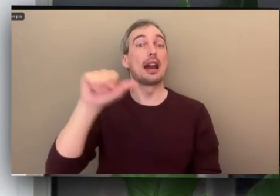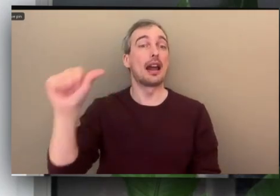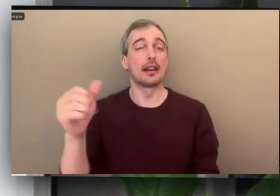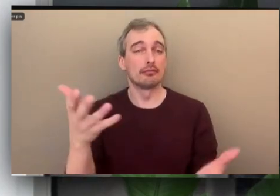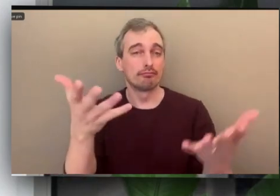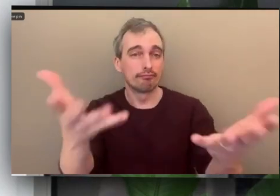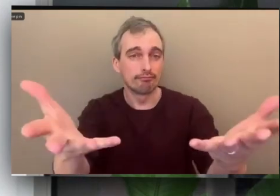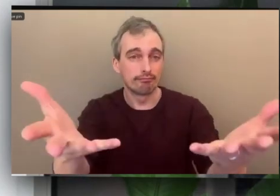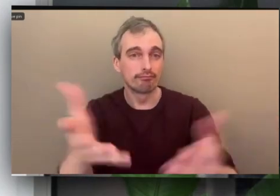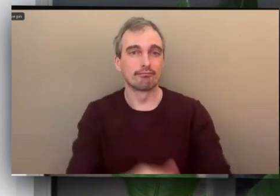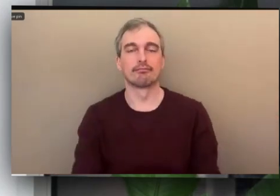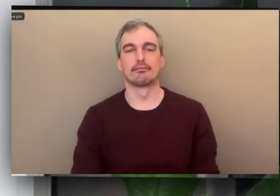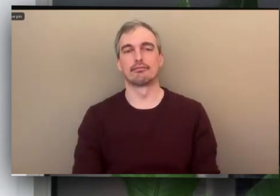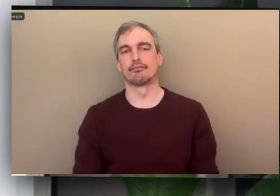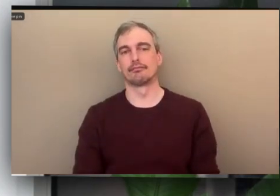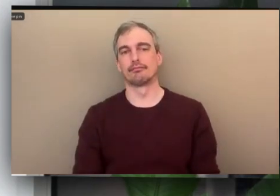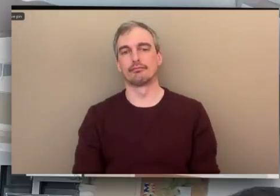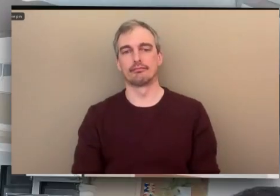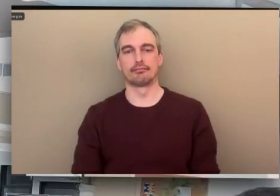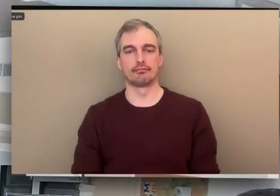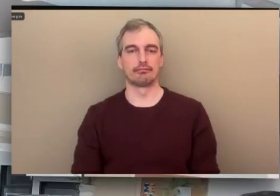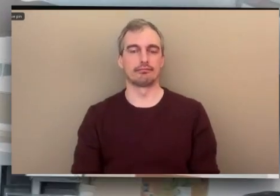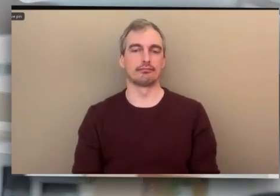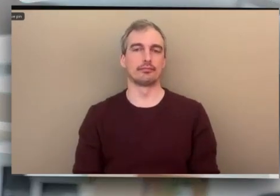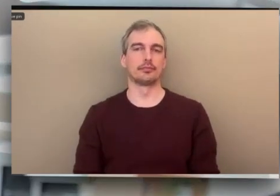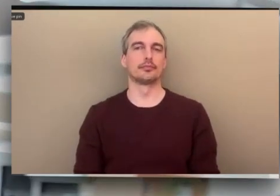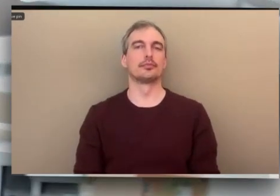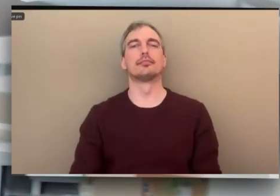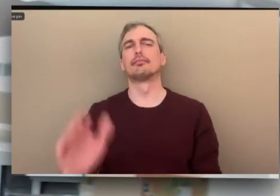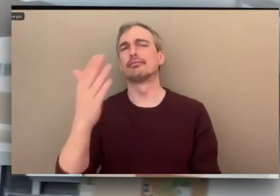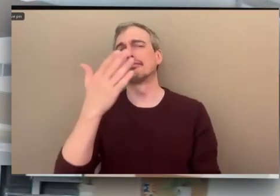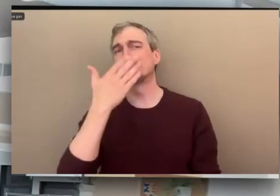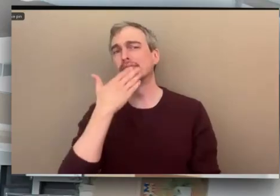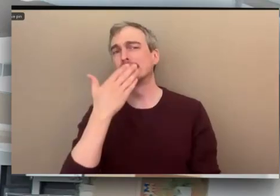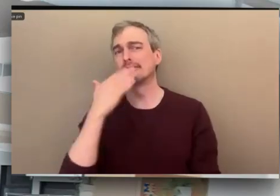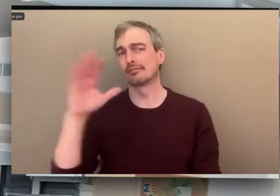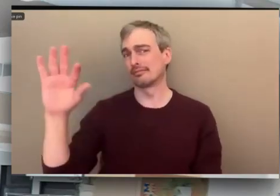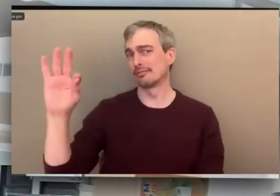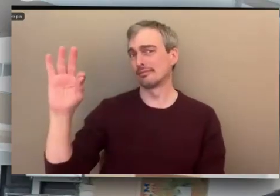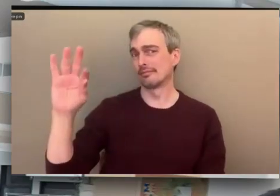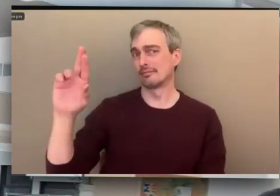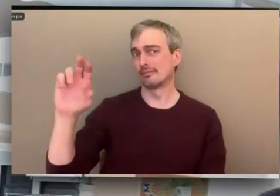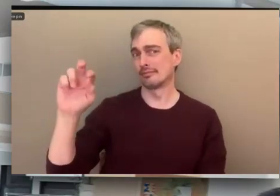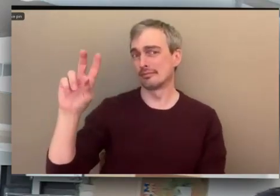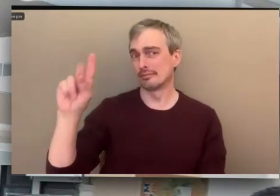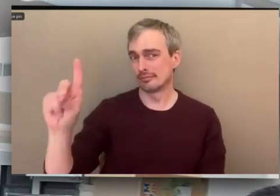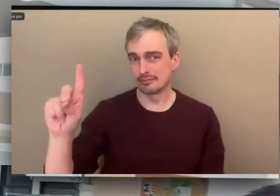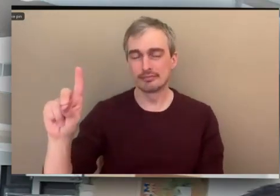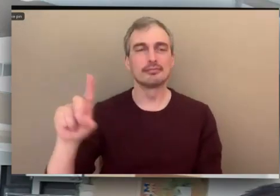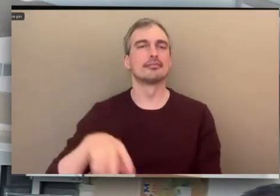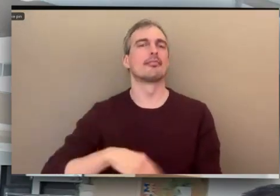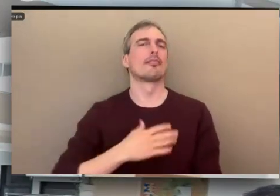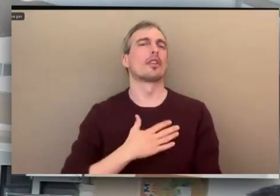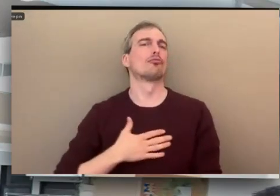All right. Thanks, Fred. Appreciate the talk. We've got a handful of questions online. And we'll take some from the room.